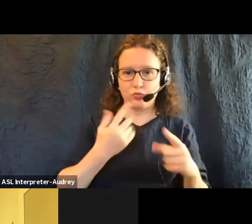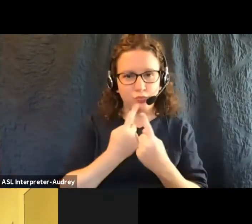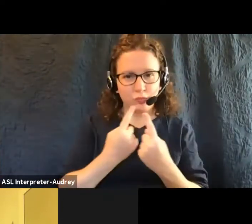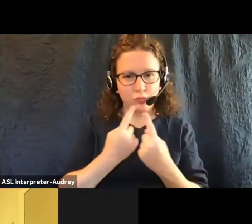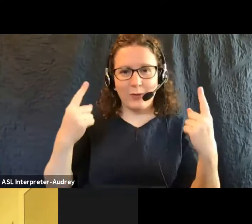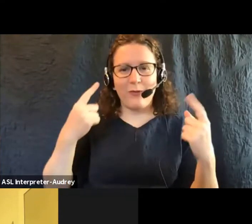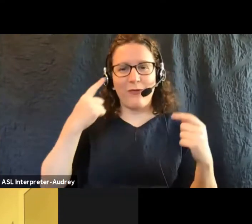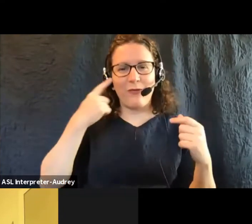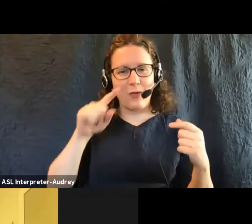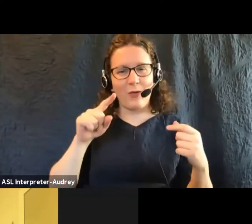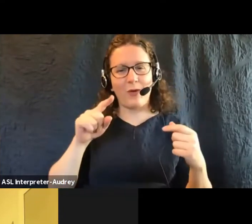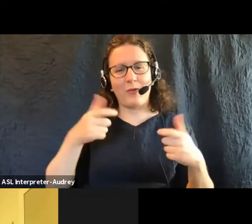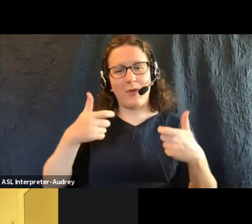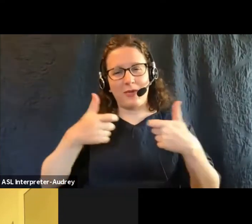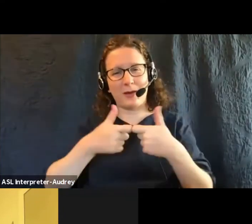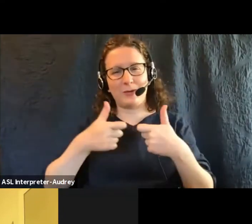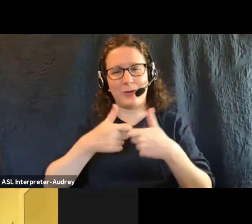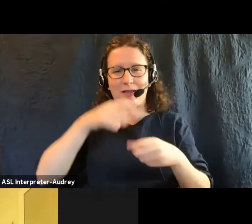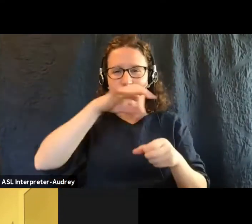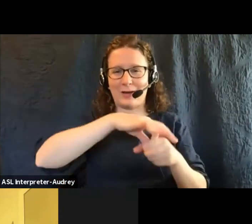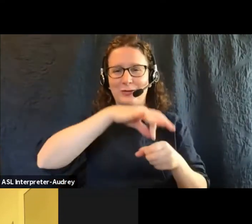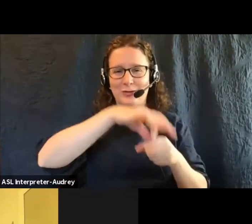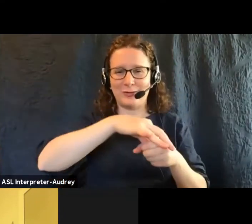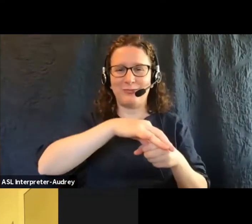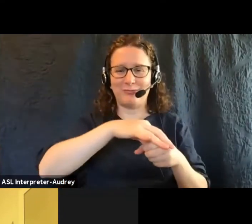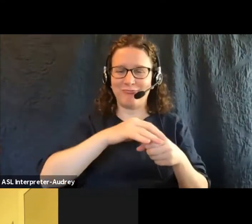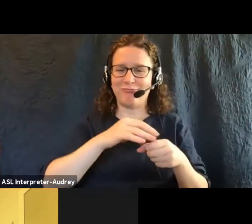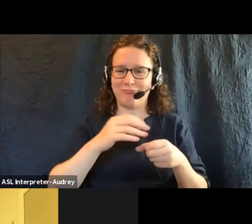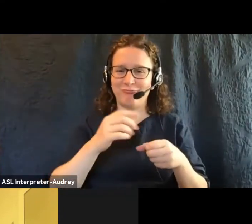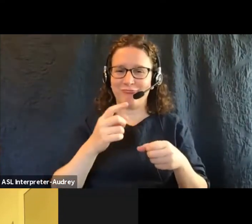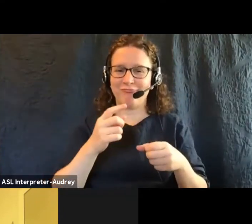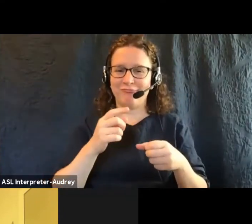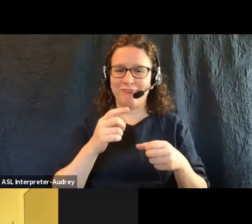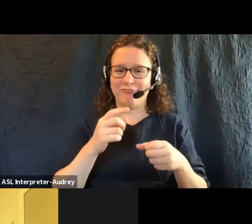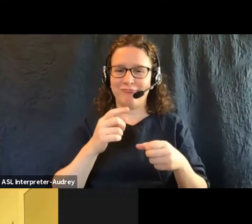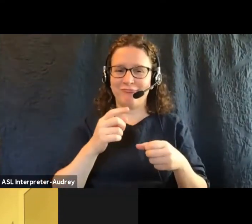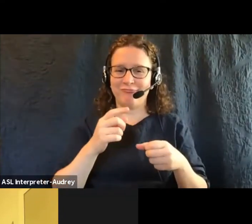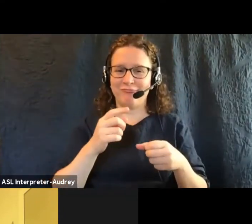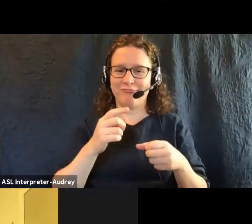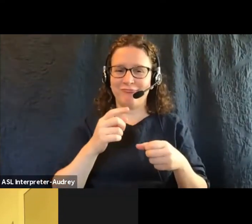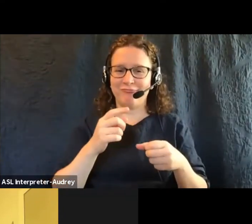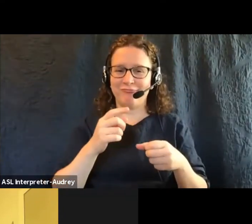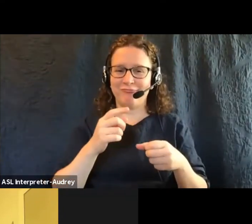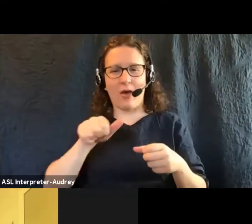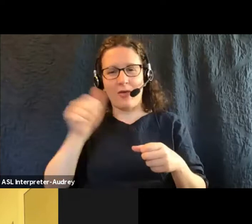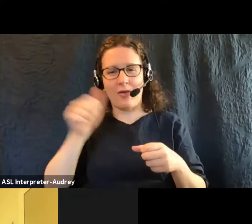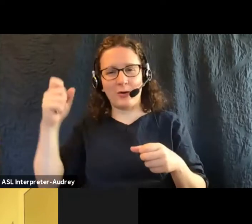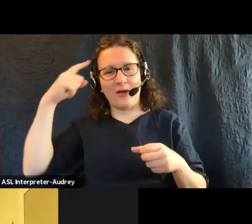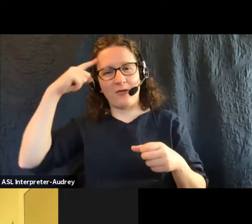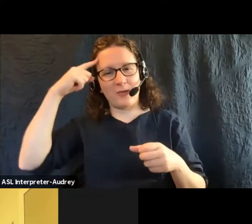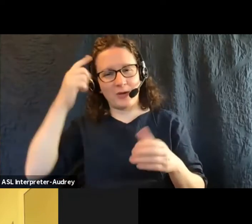elections as well as other government services that are conducted online.